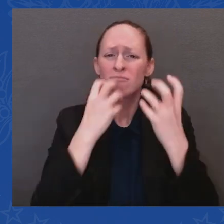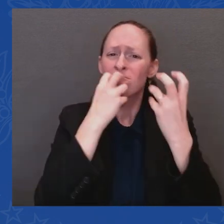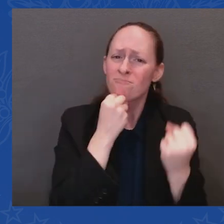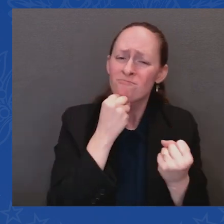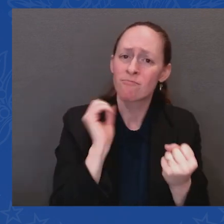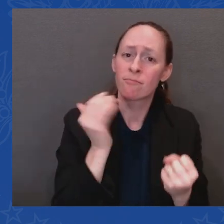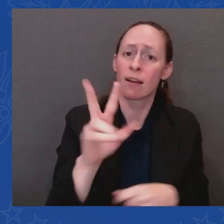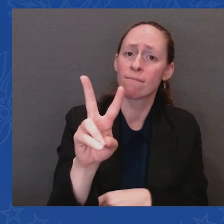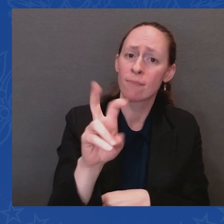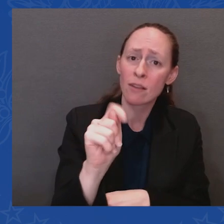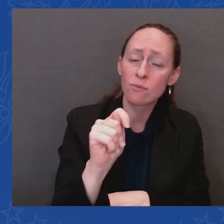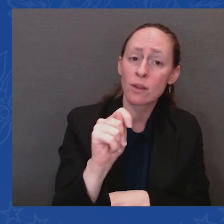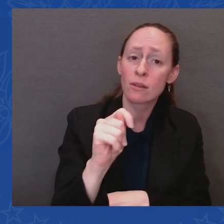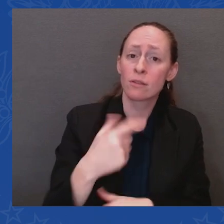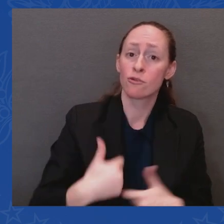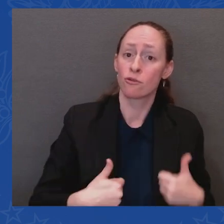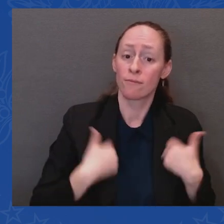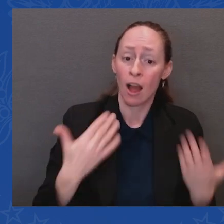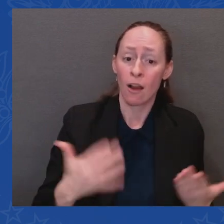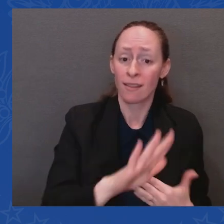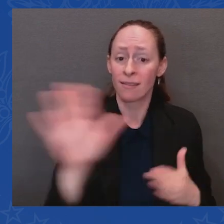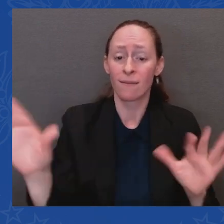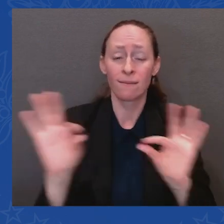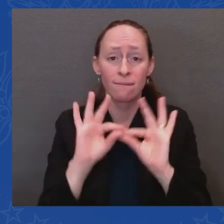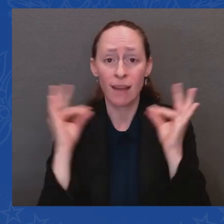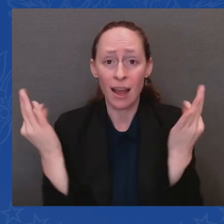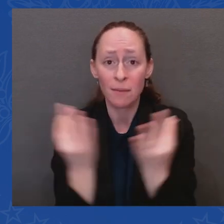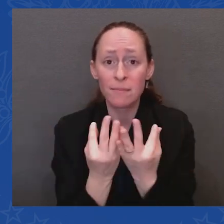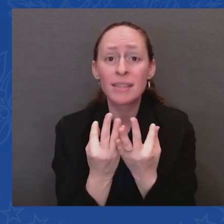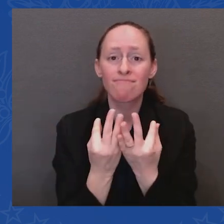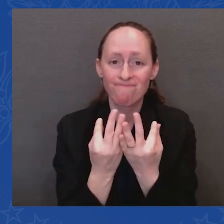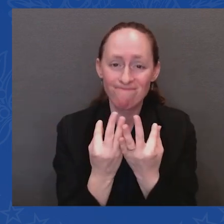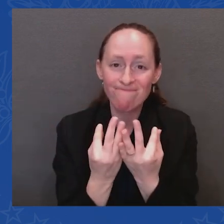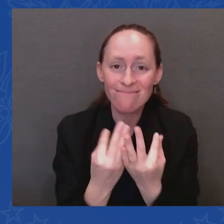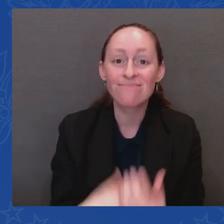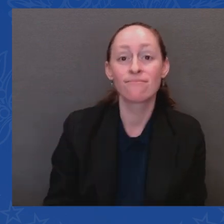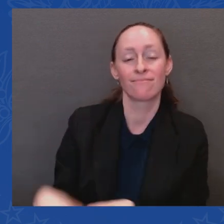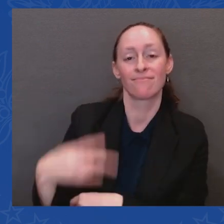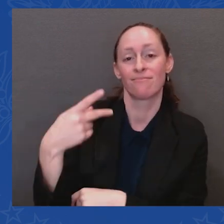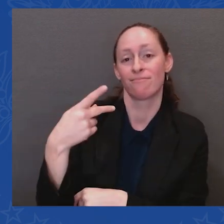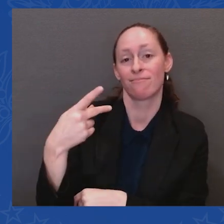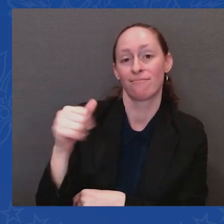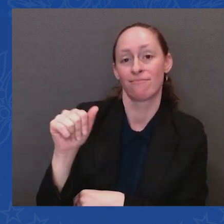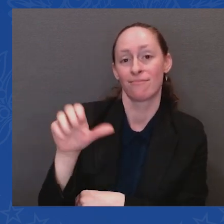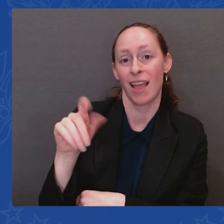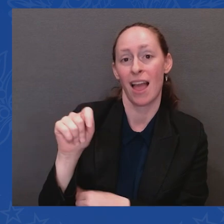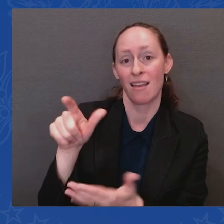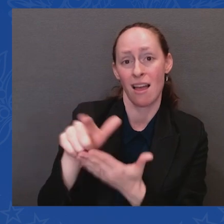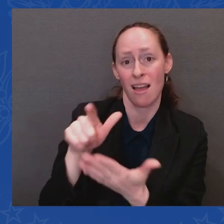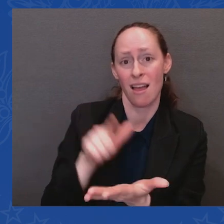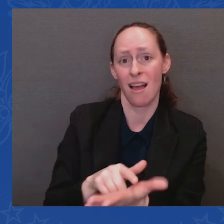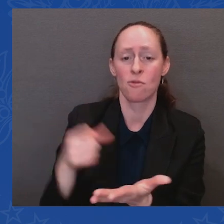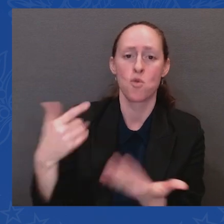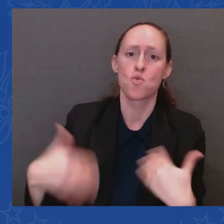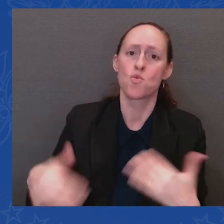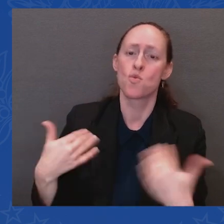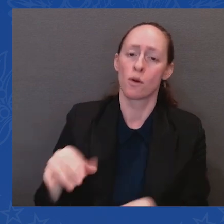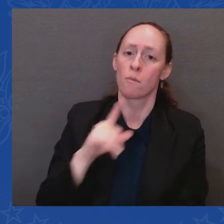That includes the PACT Act, one of the most significant laws ever to help millions of veterans who were exposed to toxins